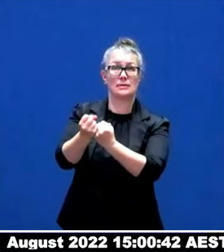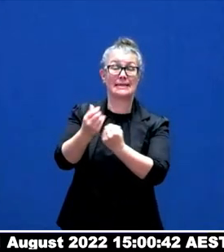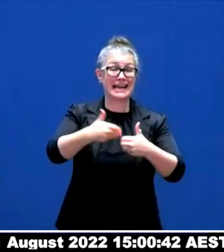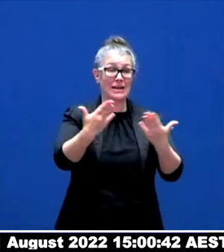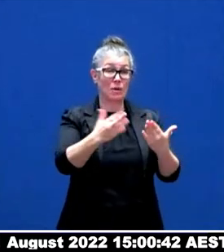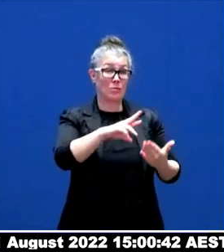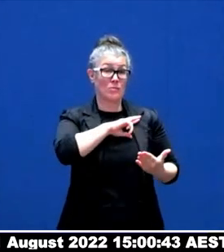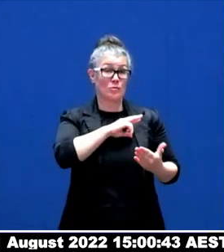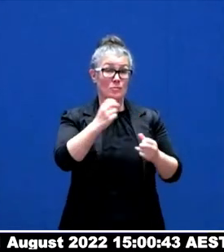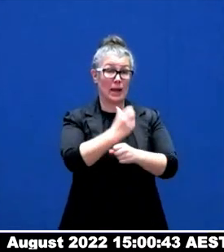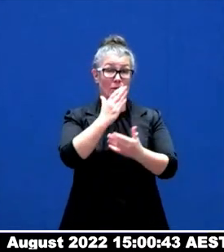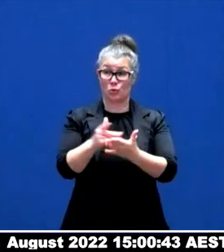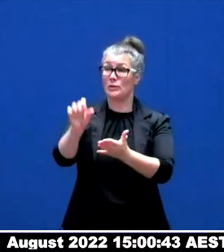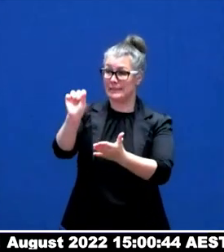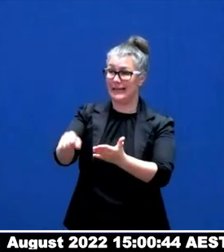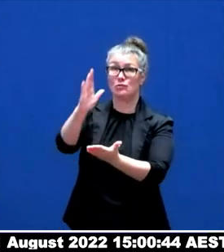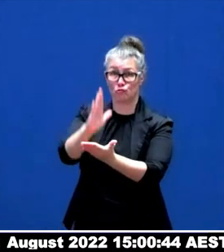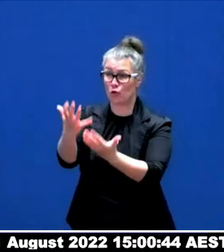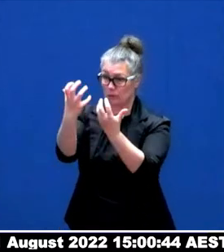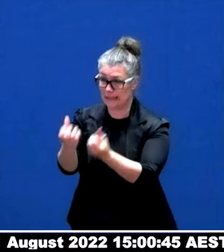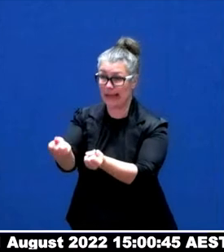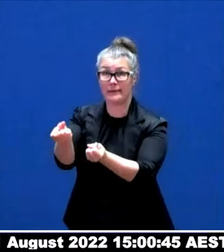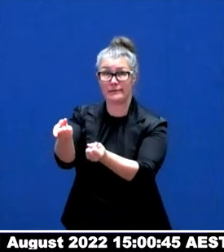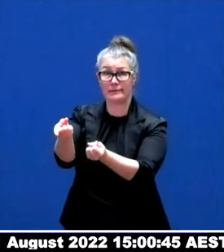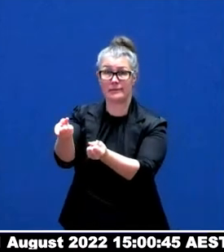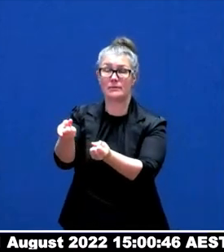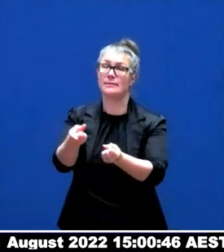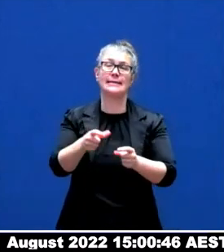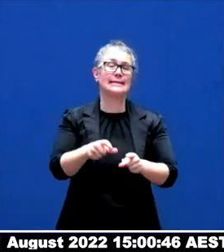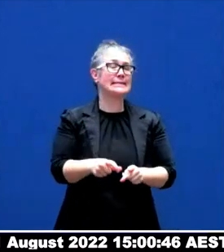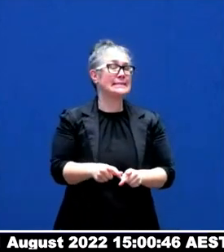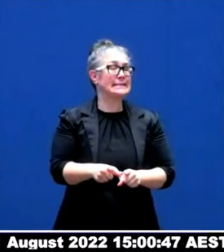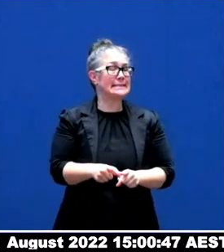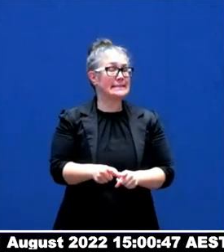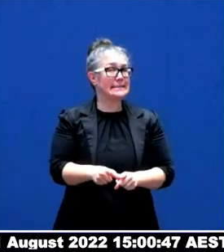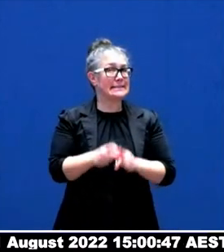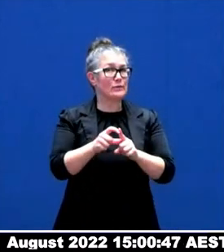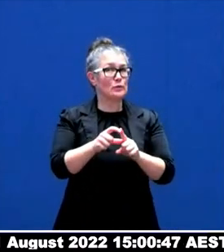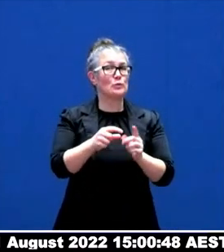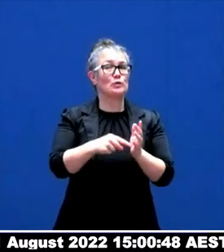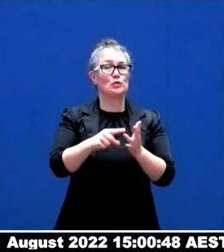That's a difficult thing to monitor, Counsel.